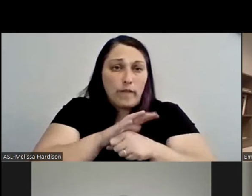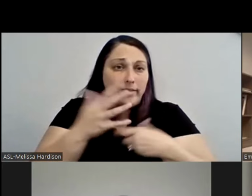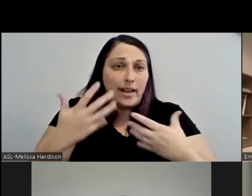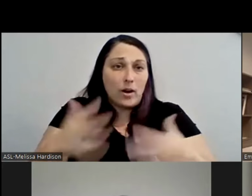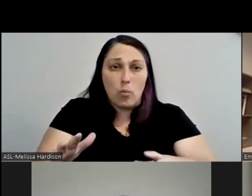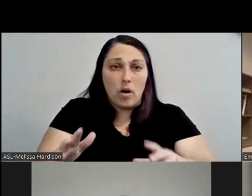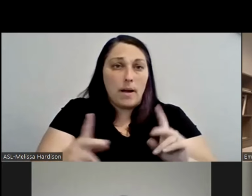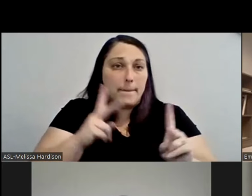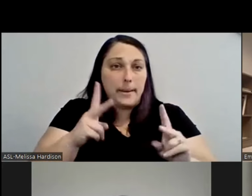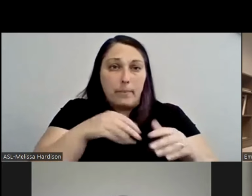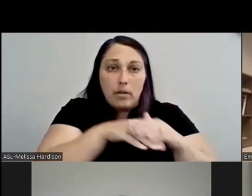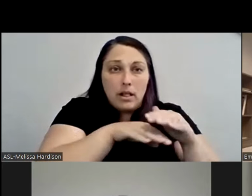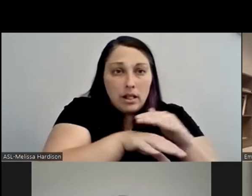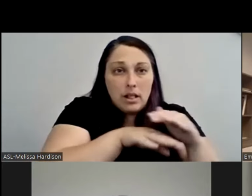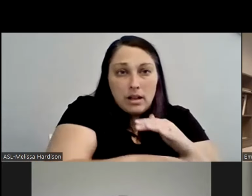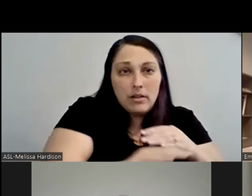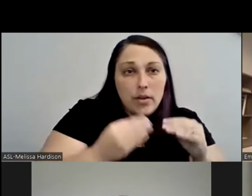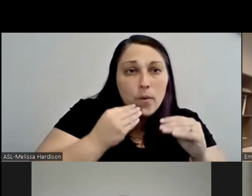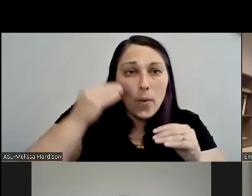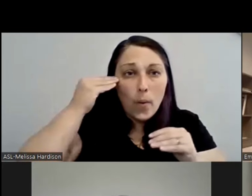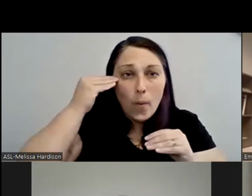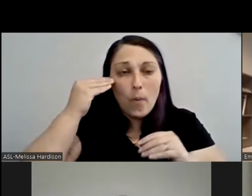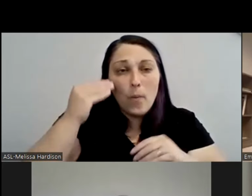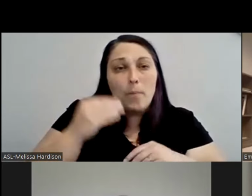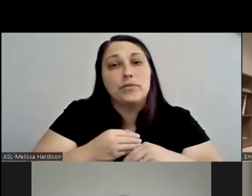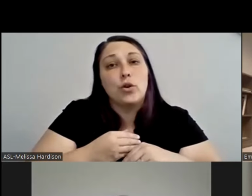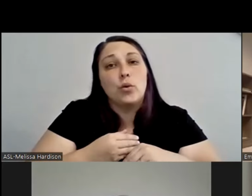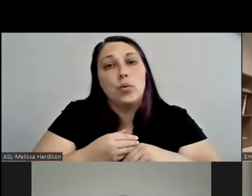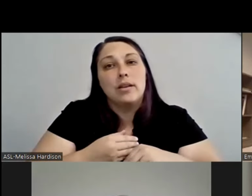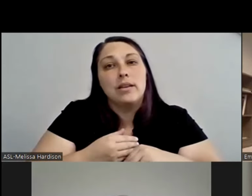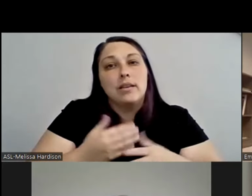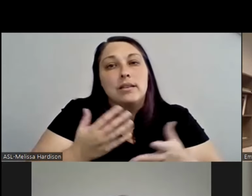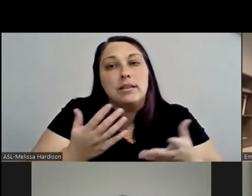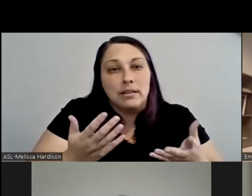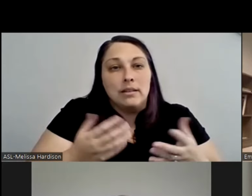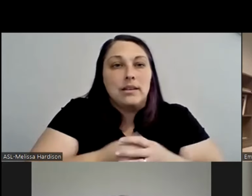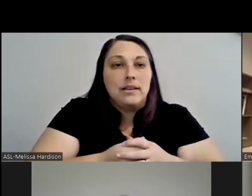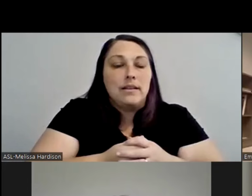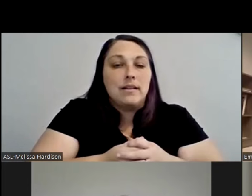finally follow-up is critical to make sure that the home modifications are meeting the needs of the individual.